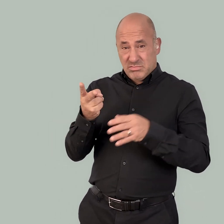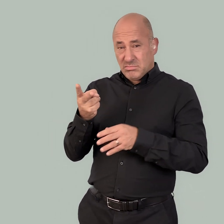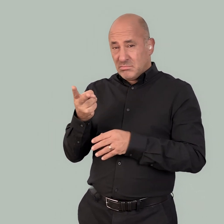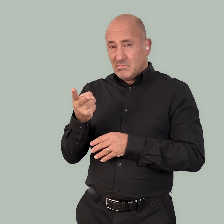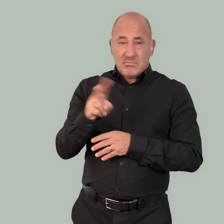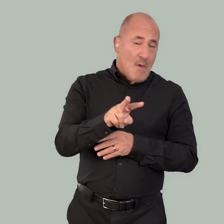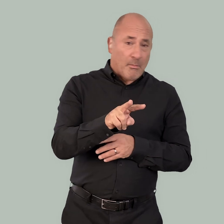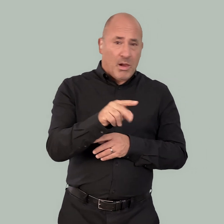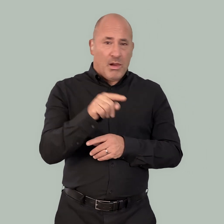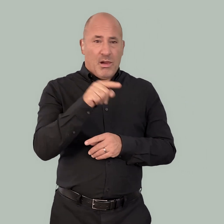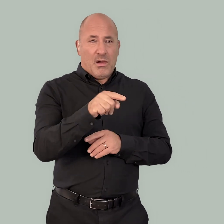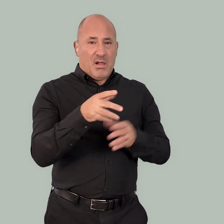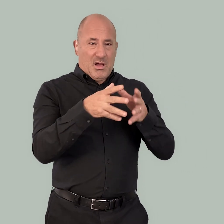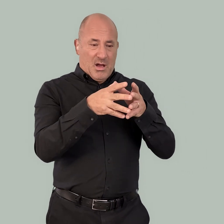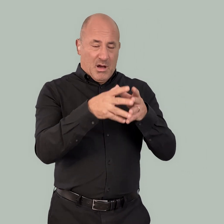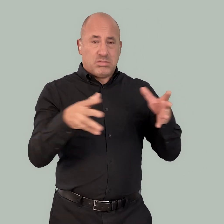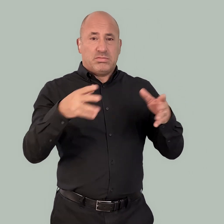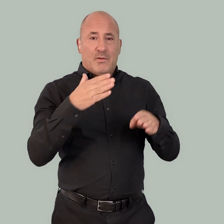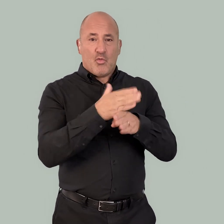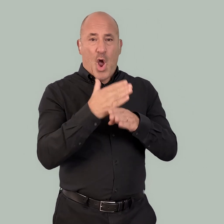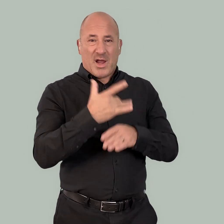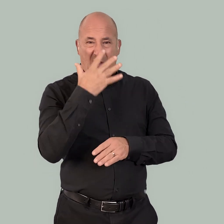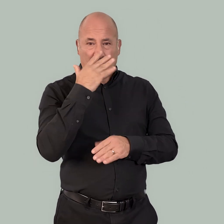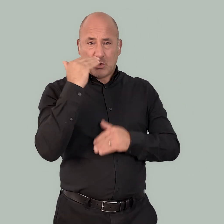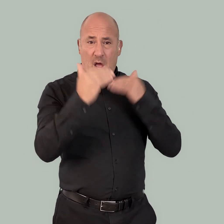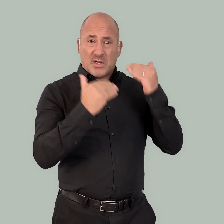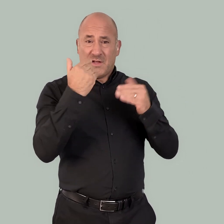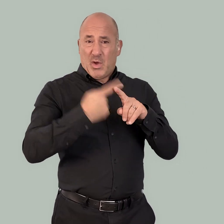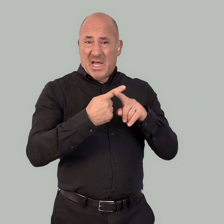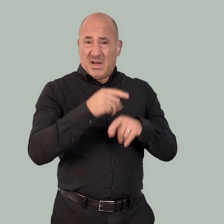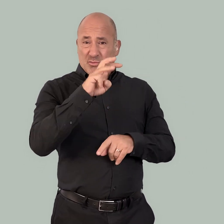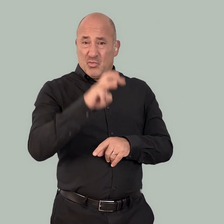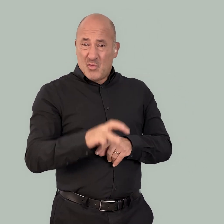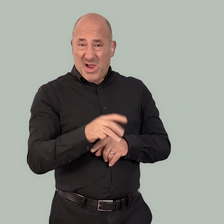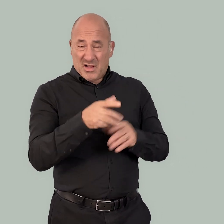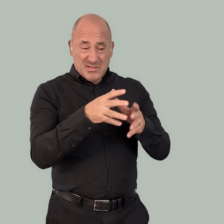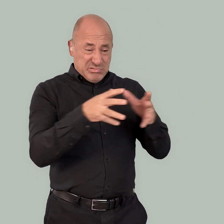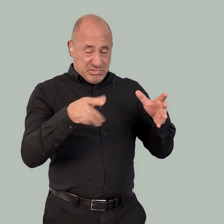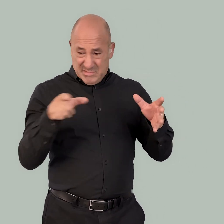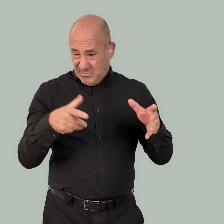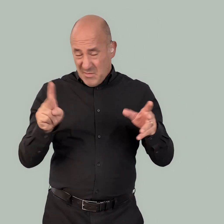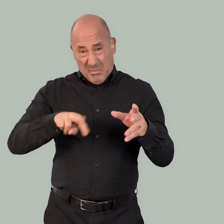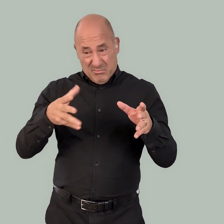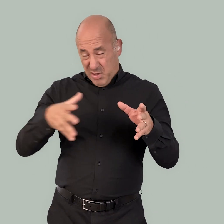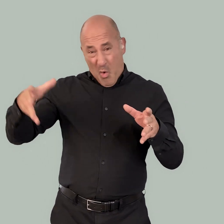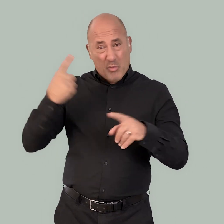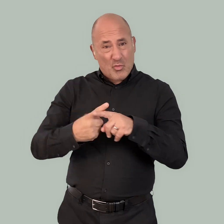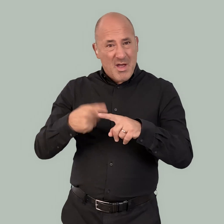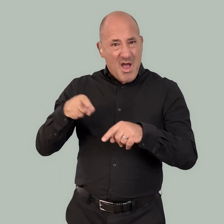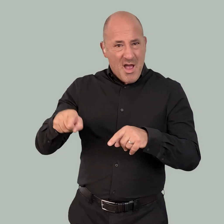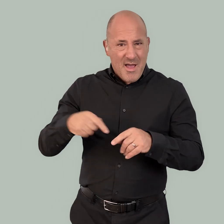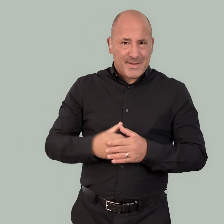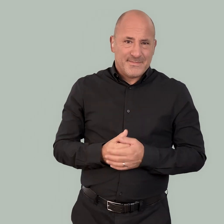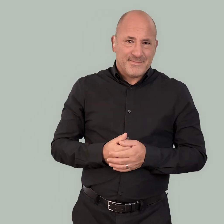is double the rate of increasing prevalence among working-age adults in England and Wales.